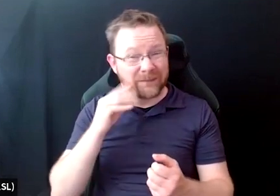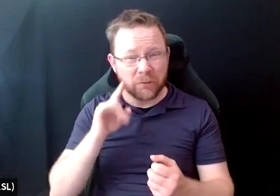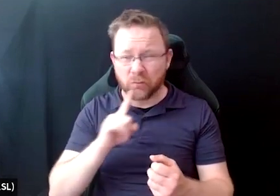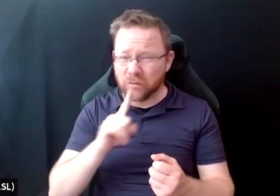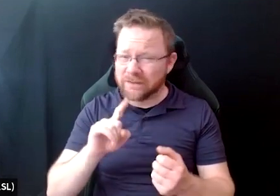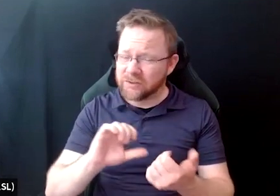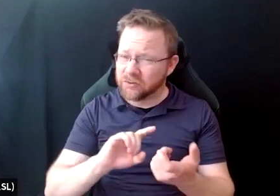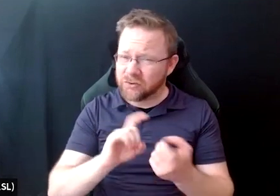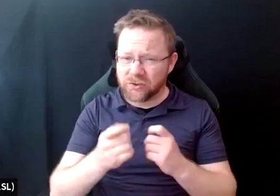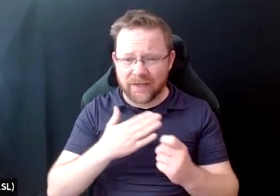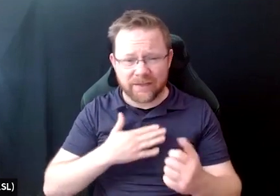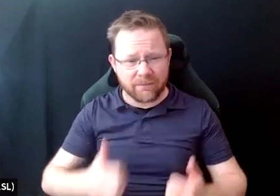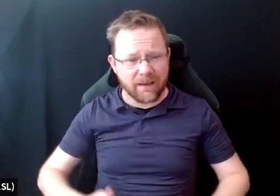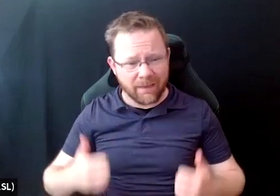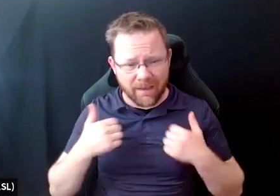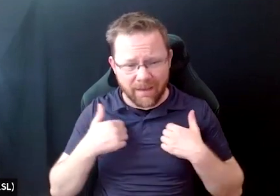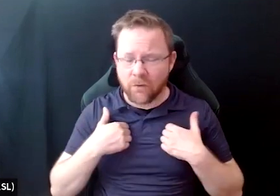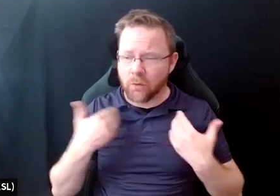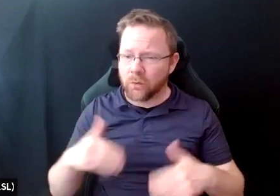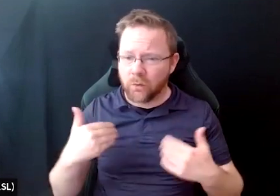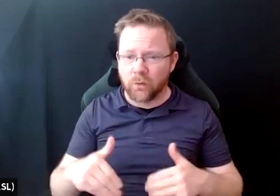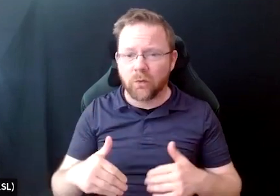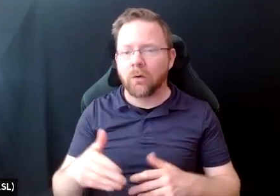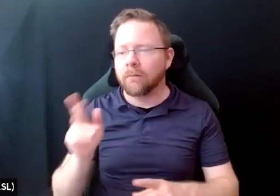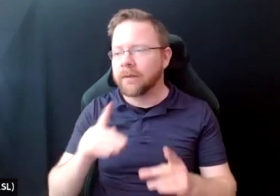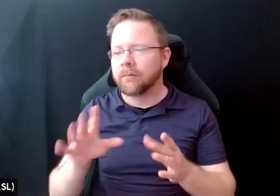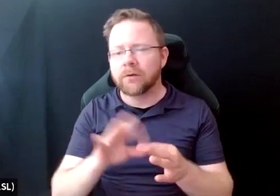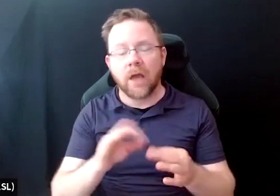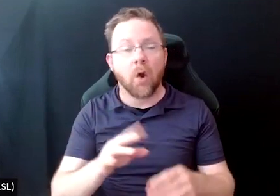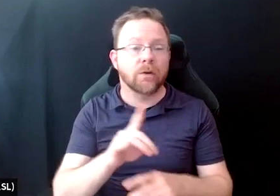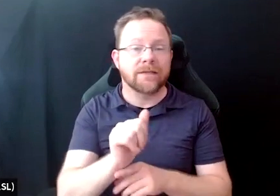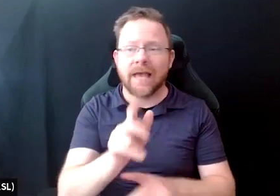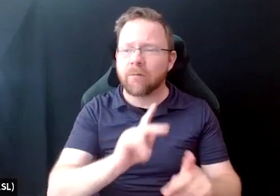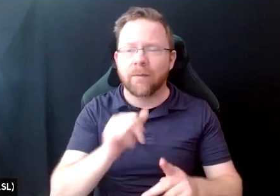We talked so many times that disabled people are not an inspiration, that we don't want to be pitied,